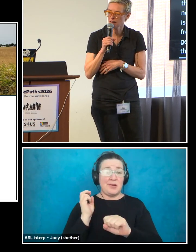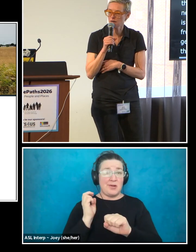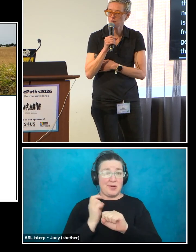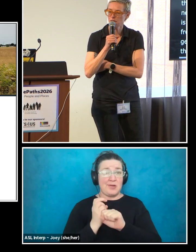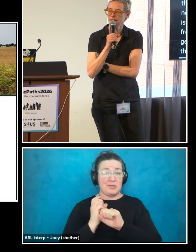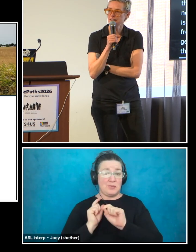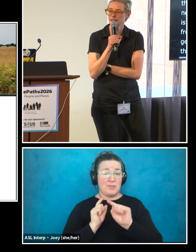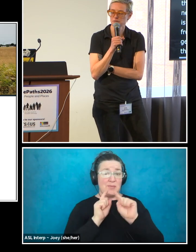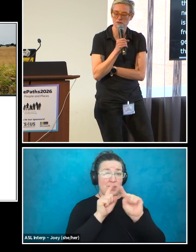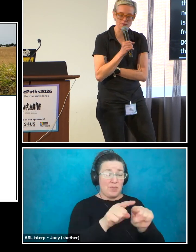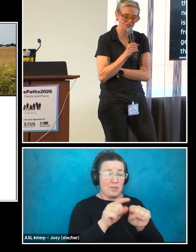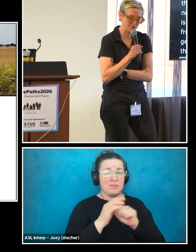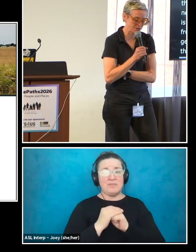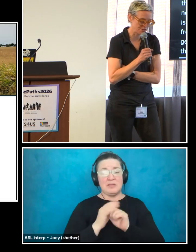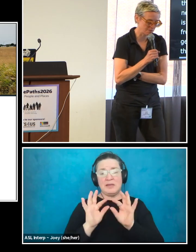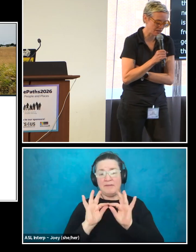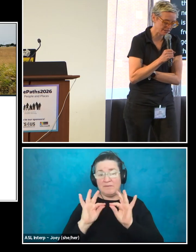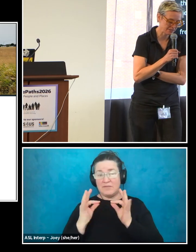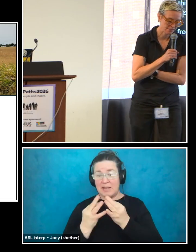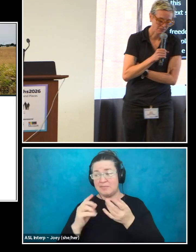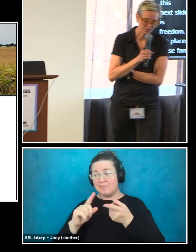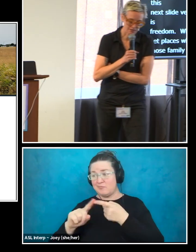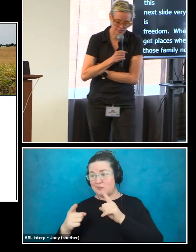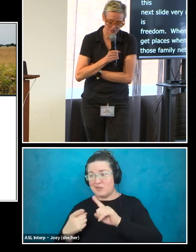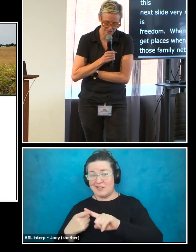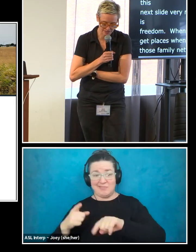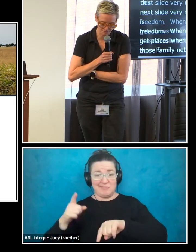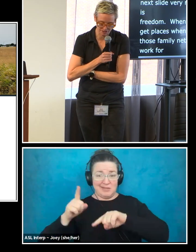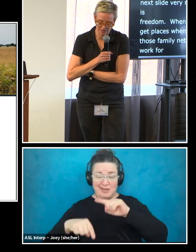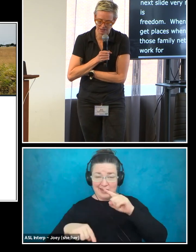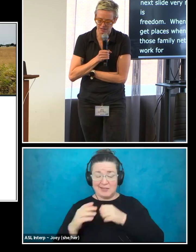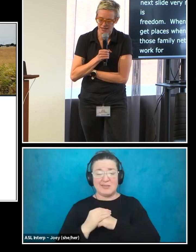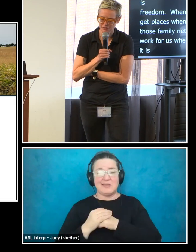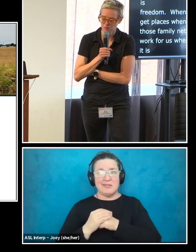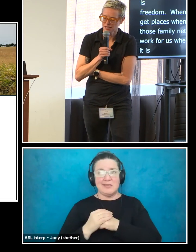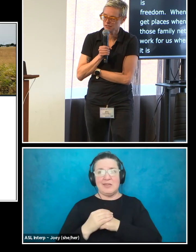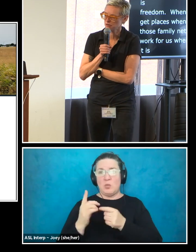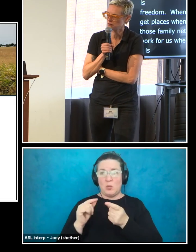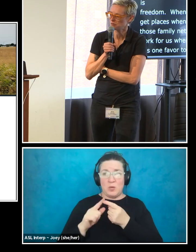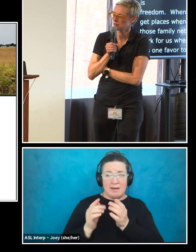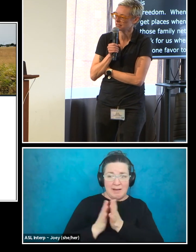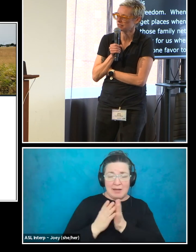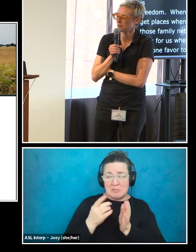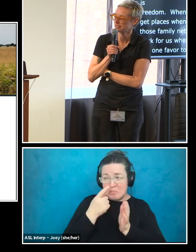Um when it is one favor too many. I was speaking to someone uh last week who was in a domestic